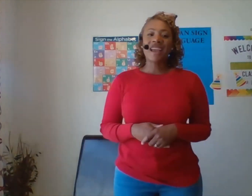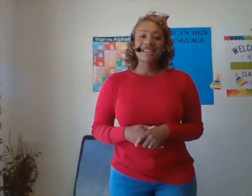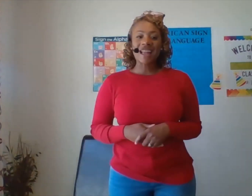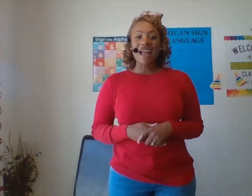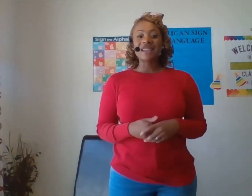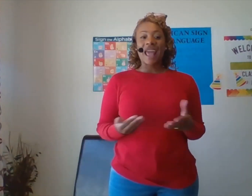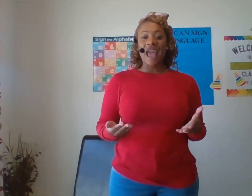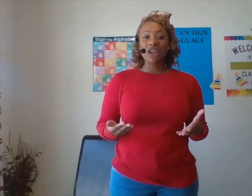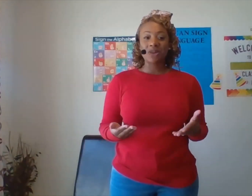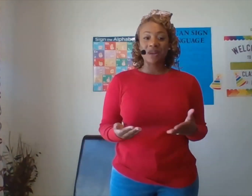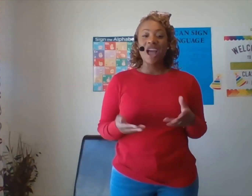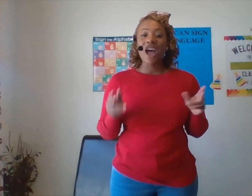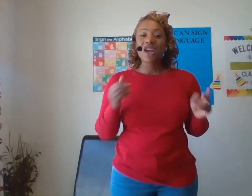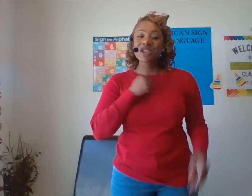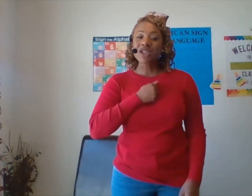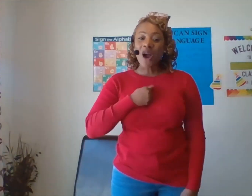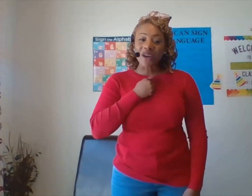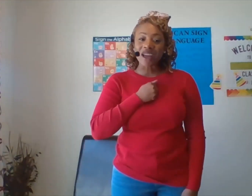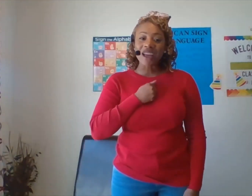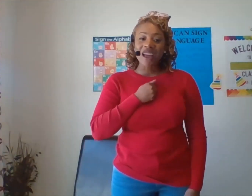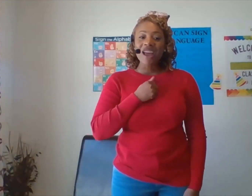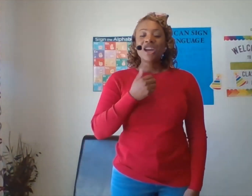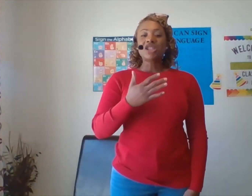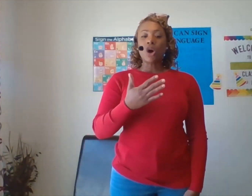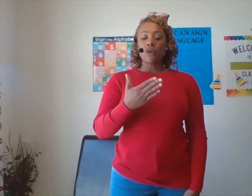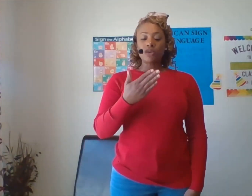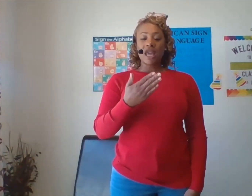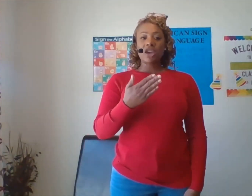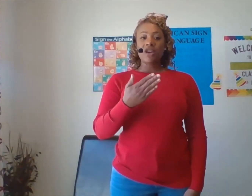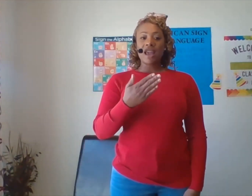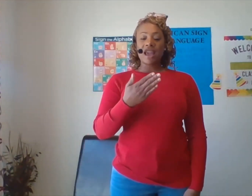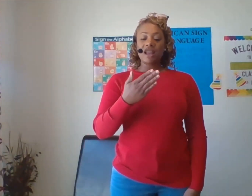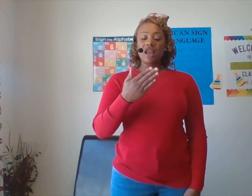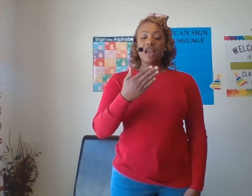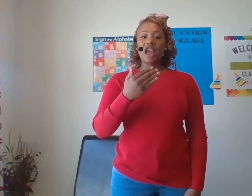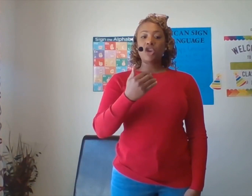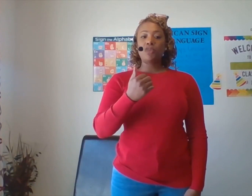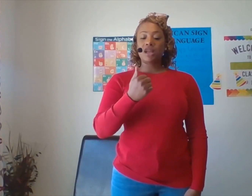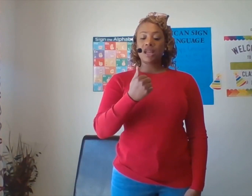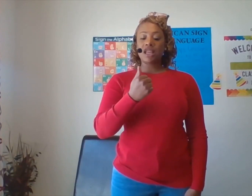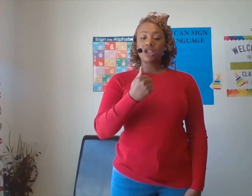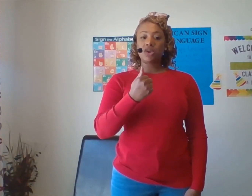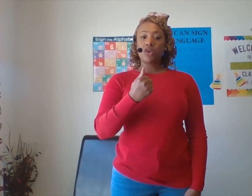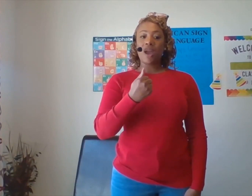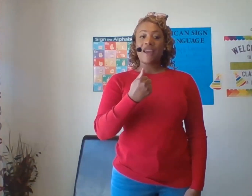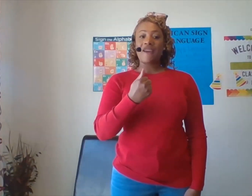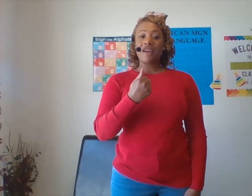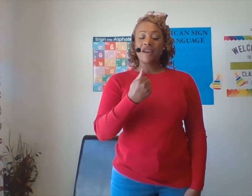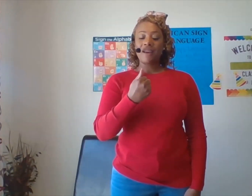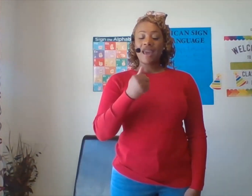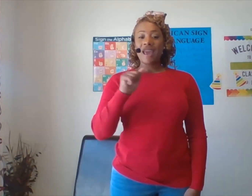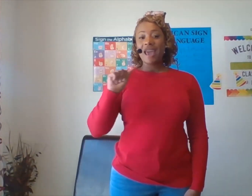next sign is actually sorry so if you take your hand and you put it into a a